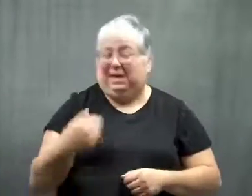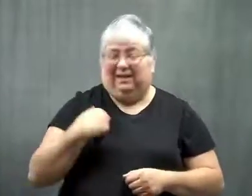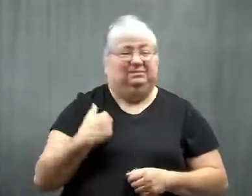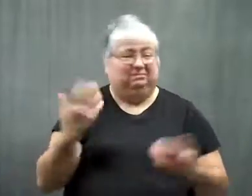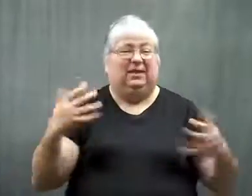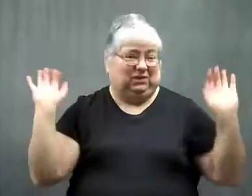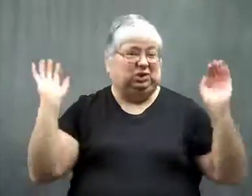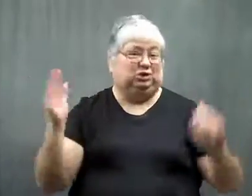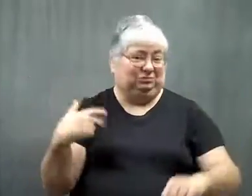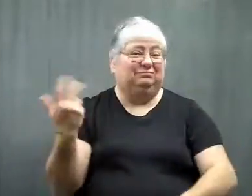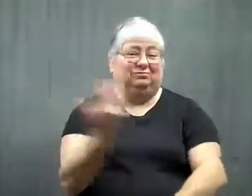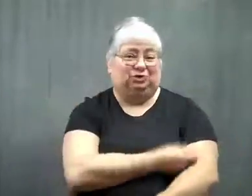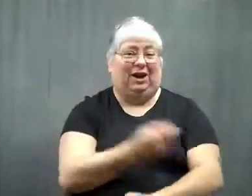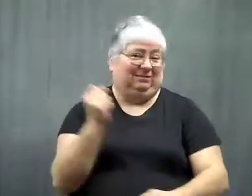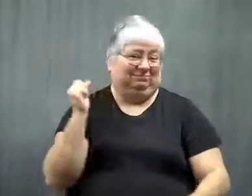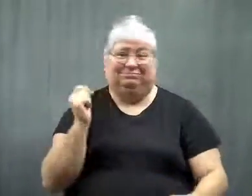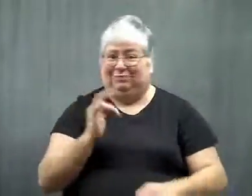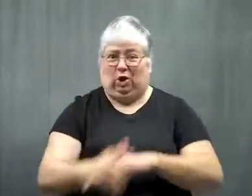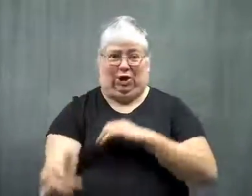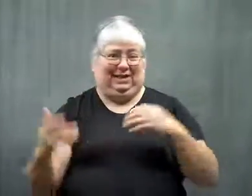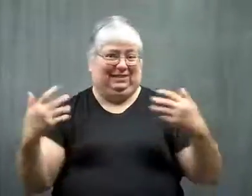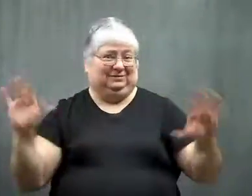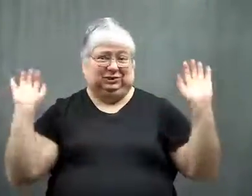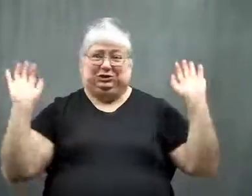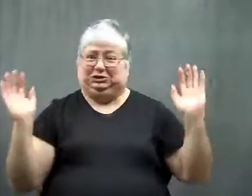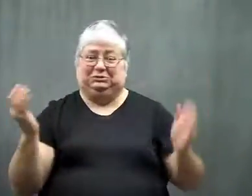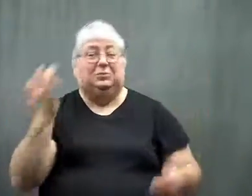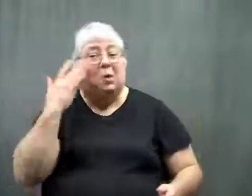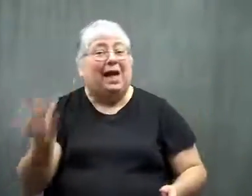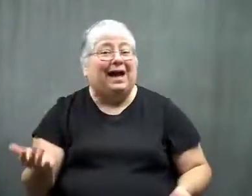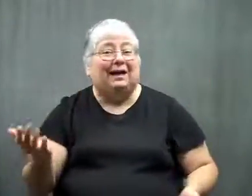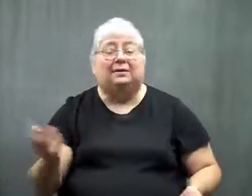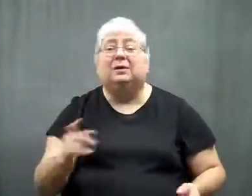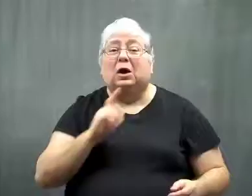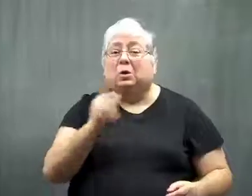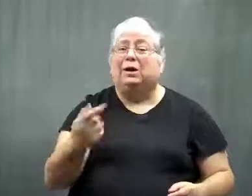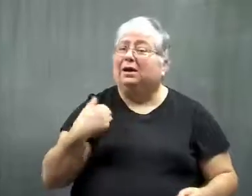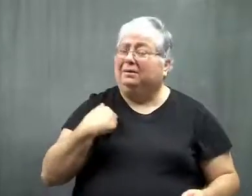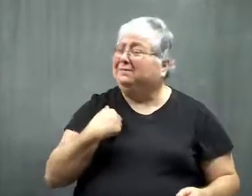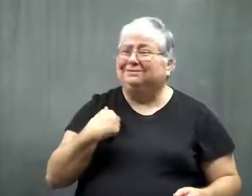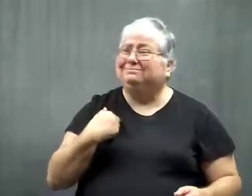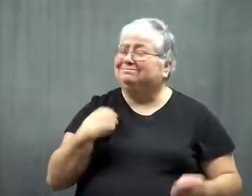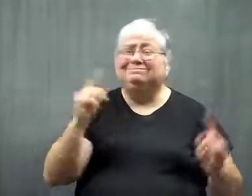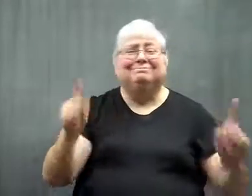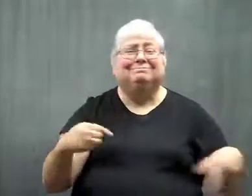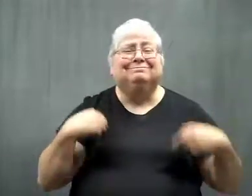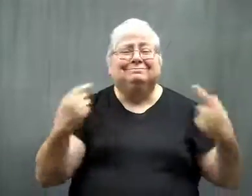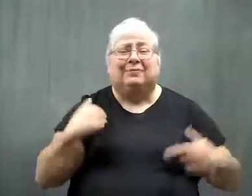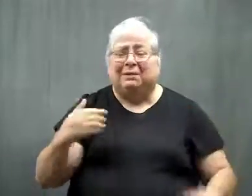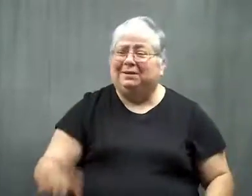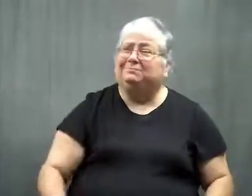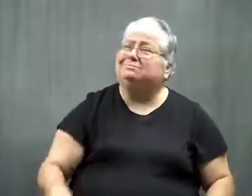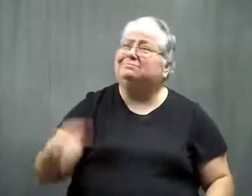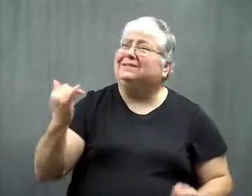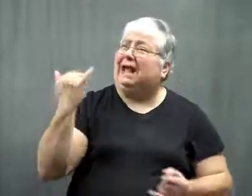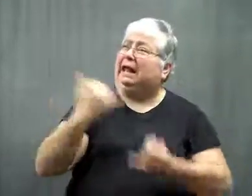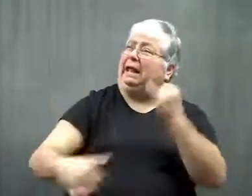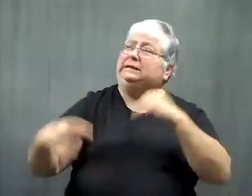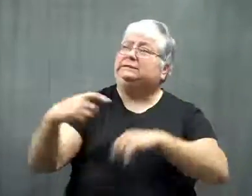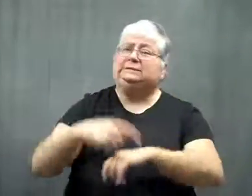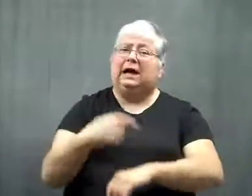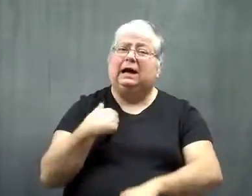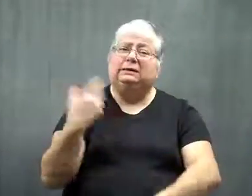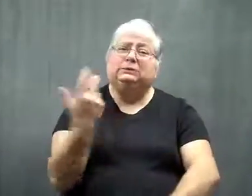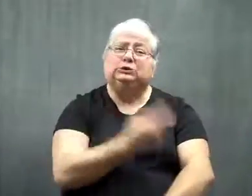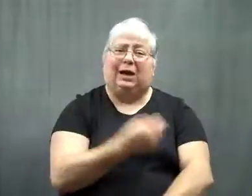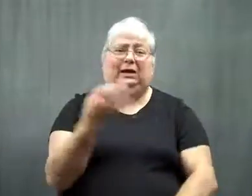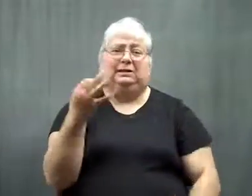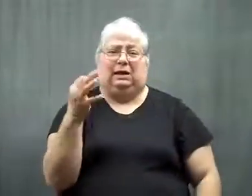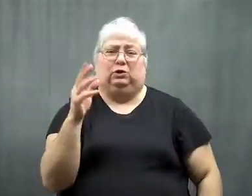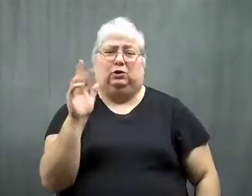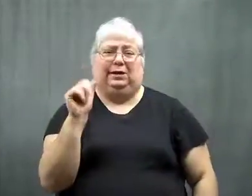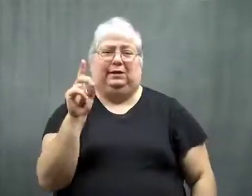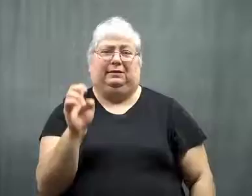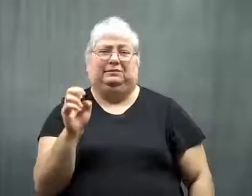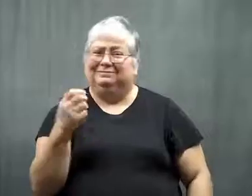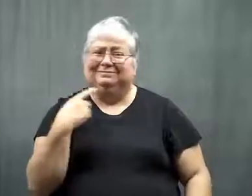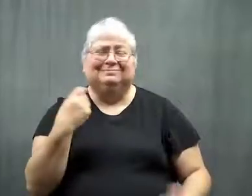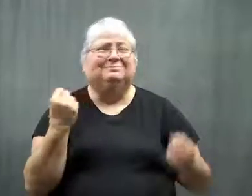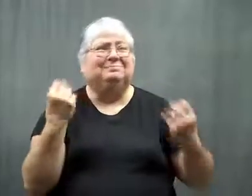I went ahead and got my shot already.